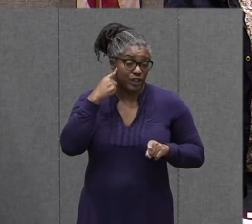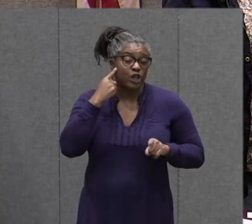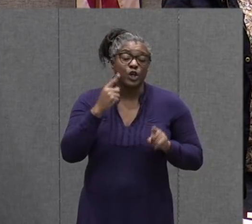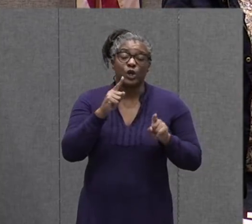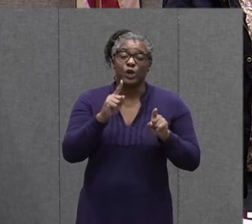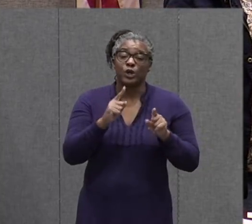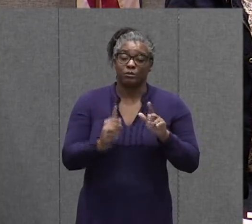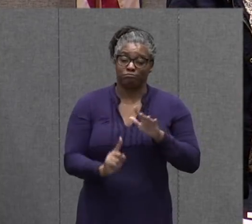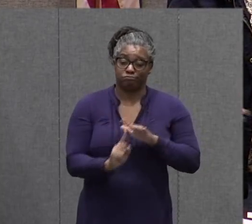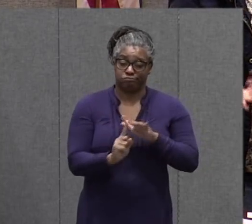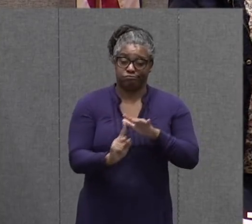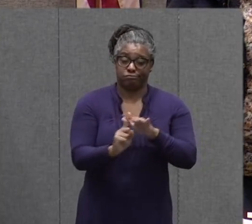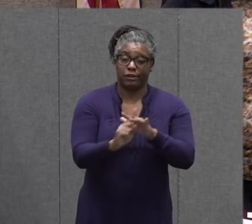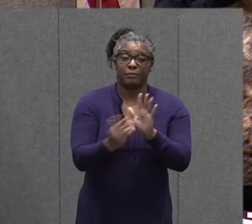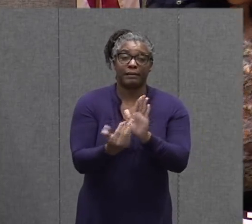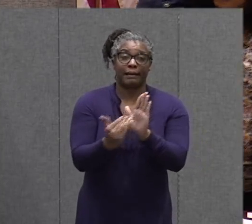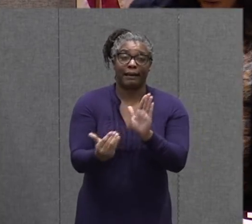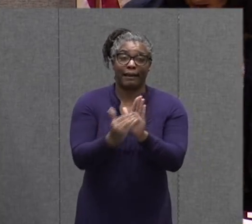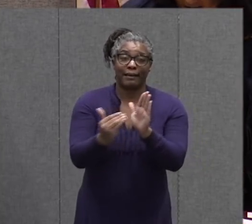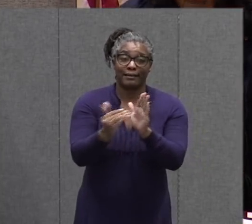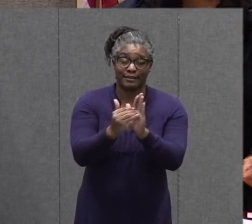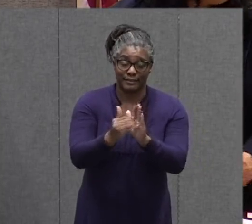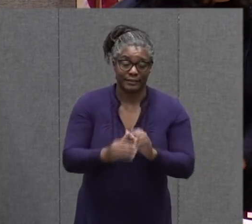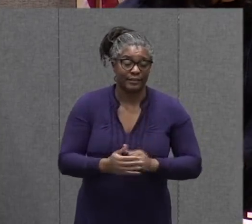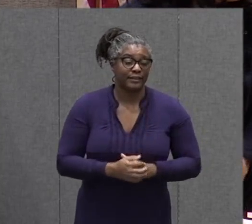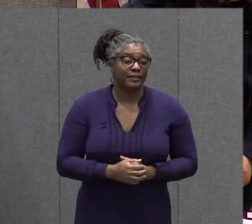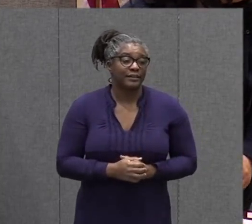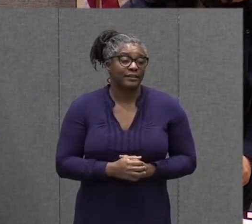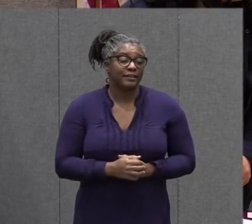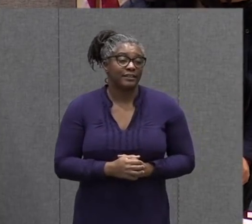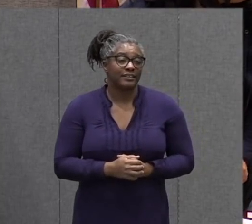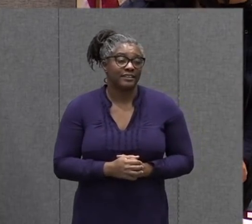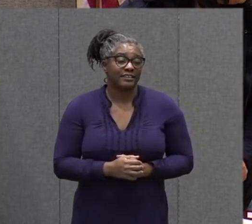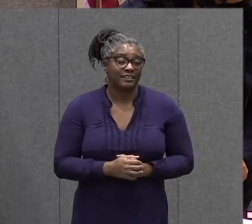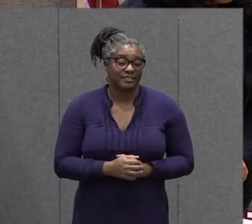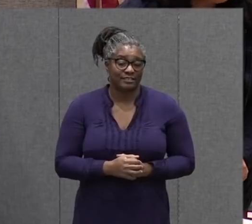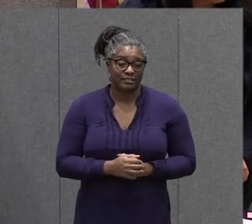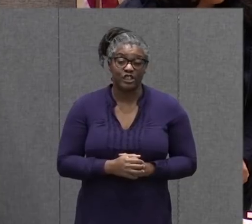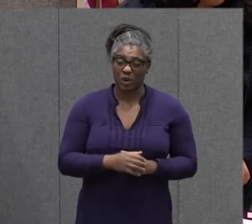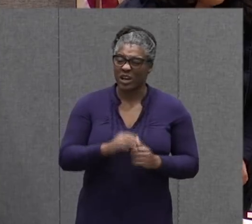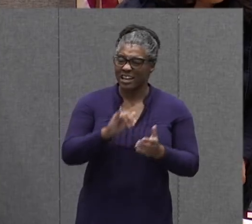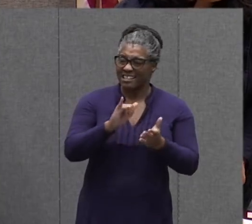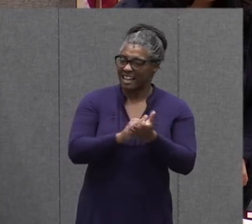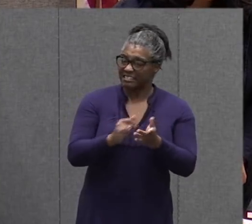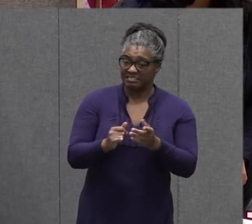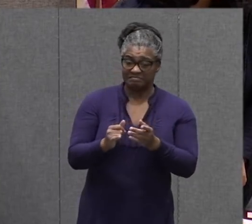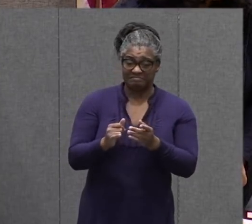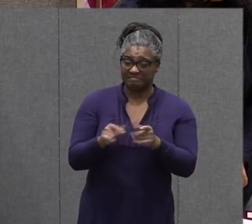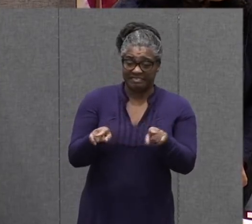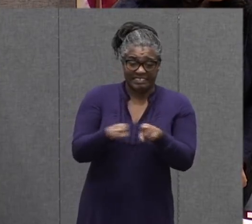So more than once. [Miss Martindale] Okay. [Miss Garcia] So, it's basically what I found, but you explained it to me in a way, that I would actually understand way better.